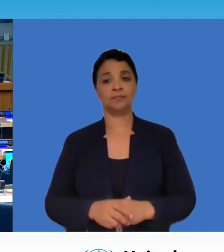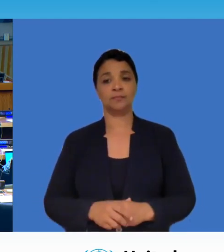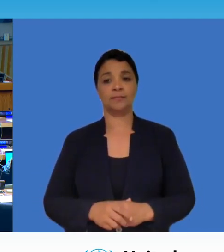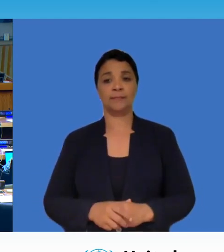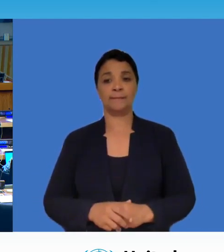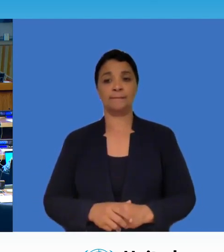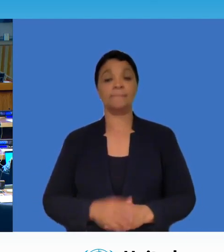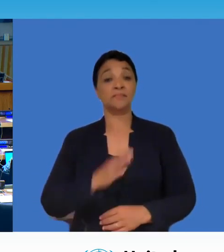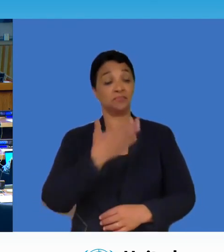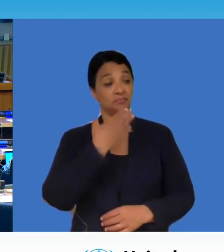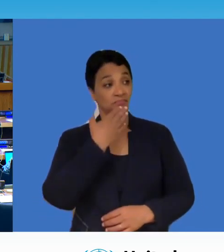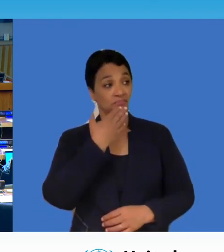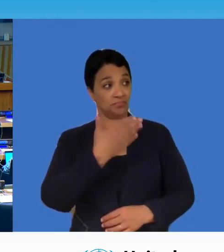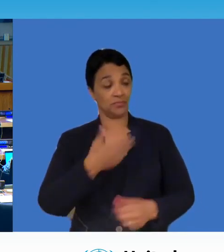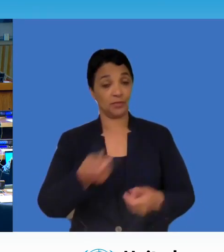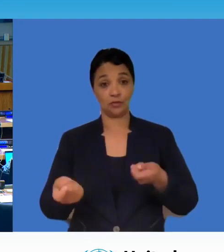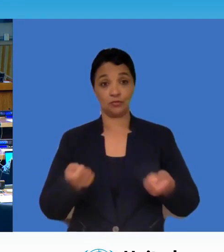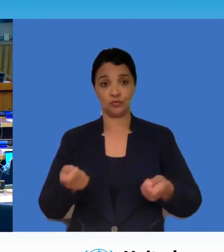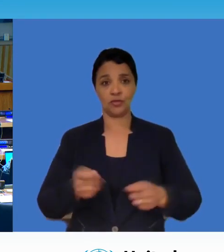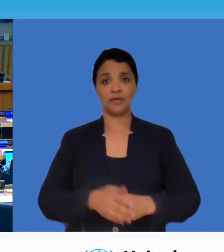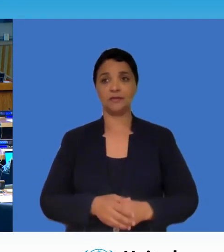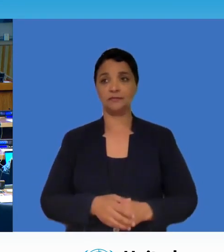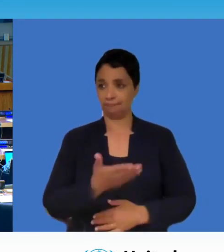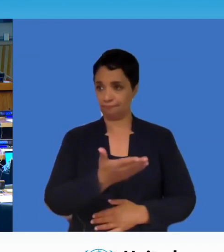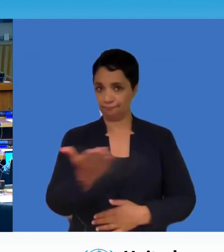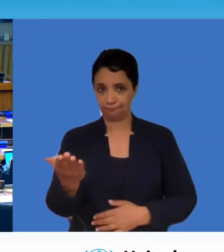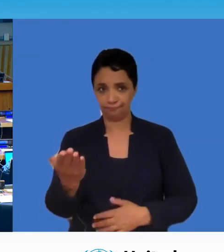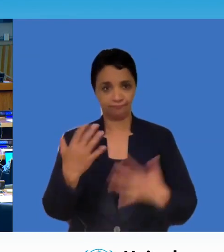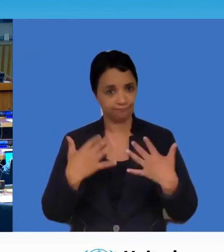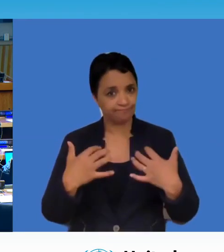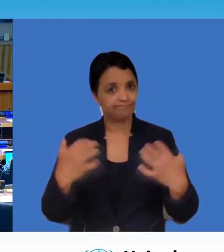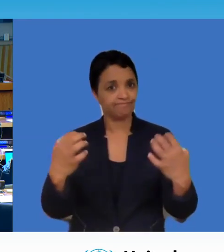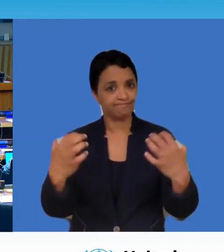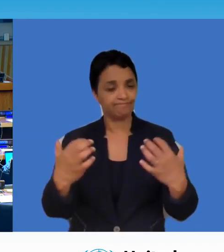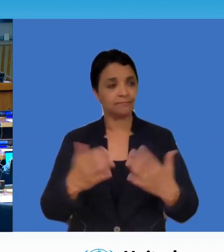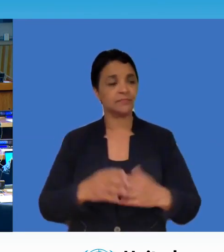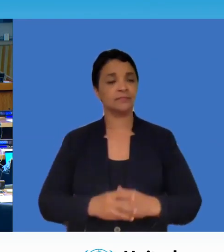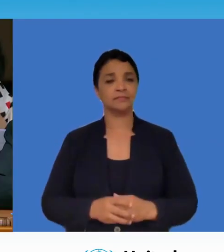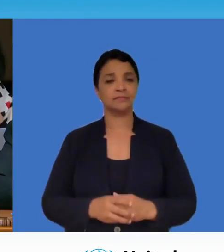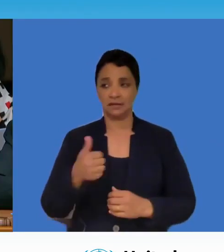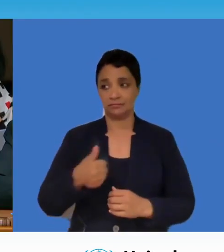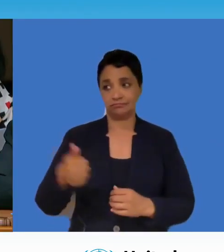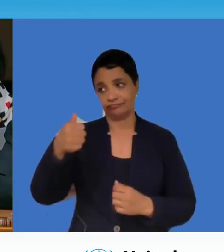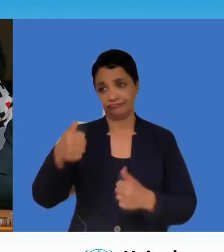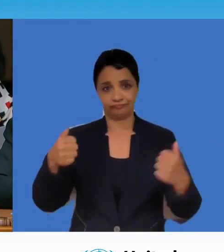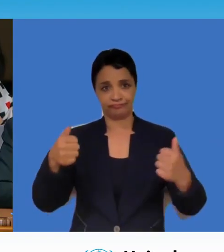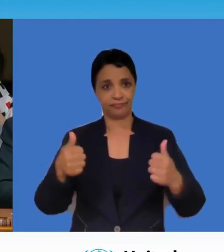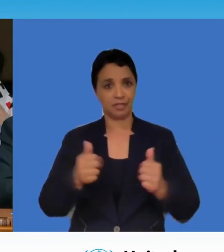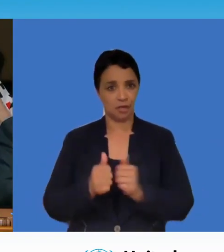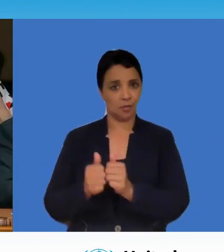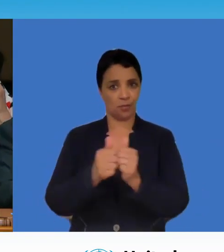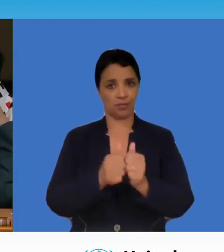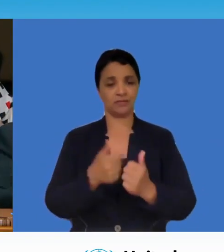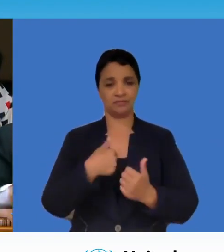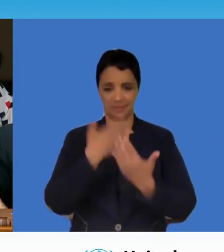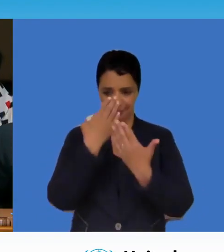John you have the floor thank you chair Excellency distinguished delegates esteemed participants I'm